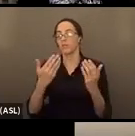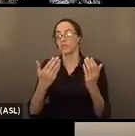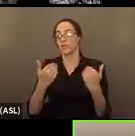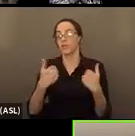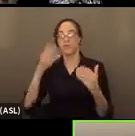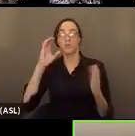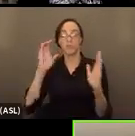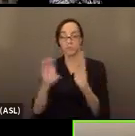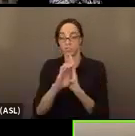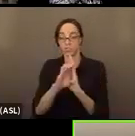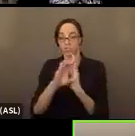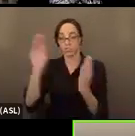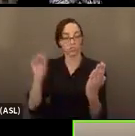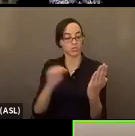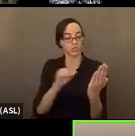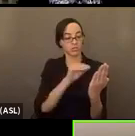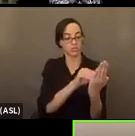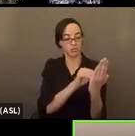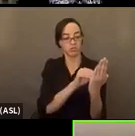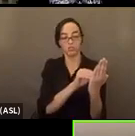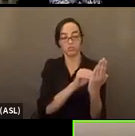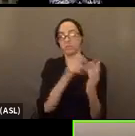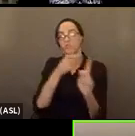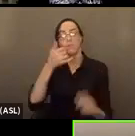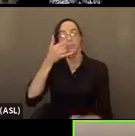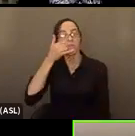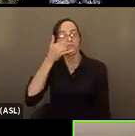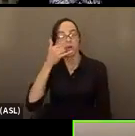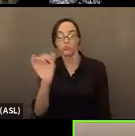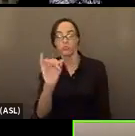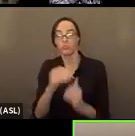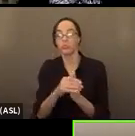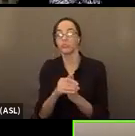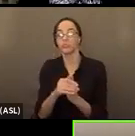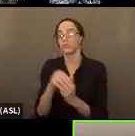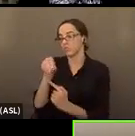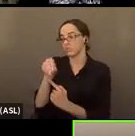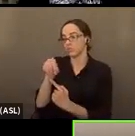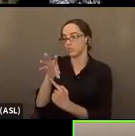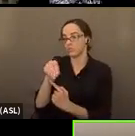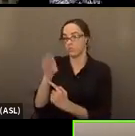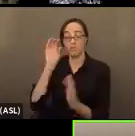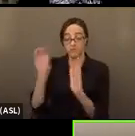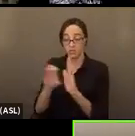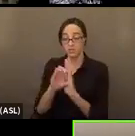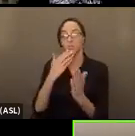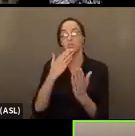yeah put it um taking photos is a really good idea because sometimes those the names of the